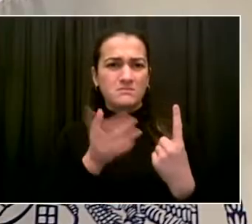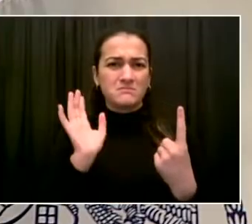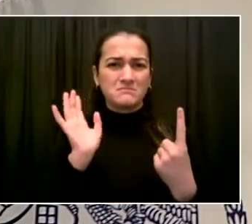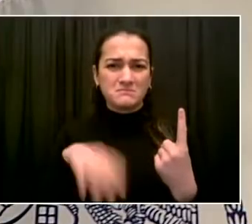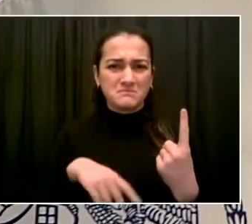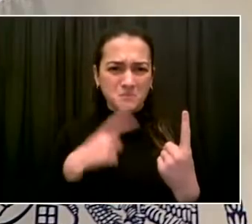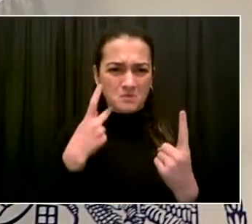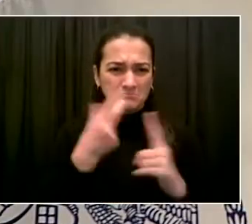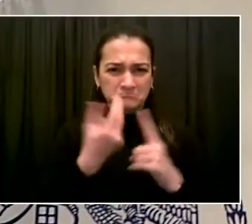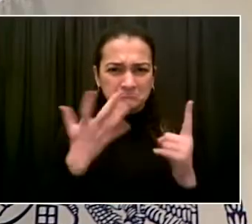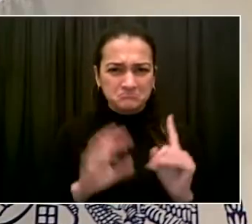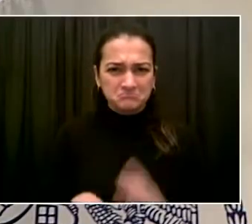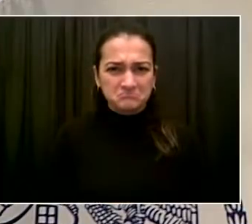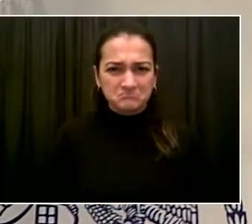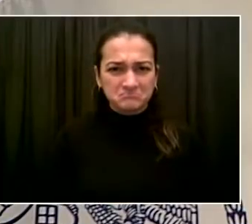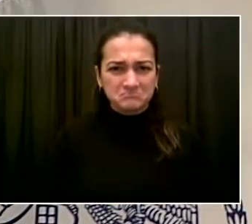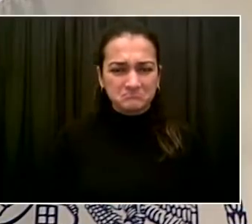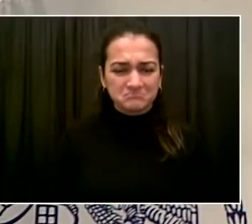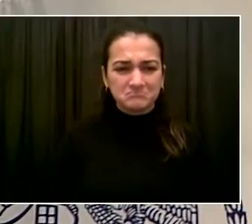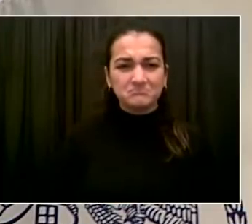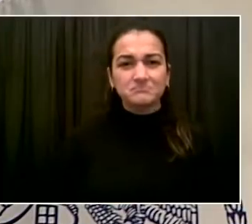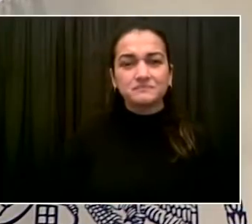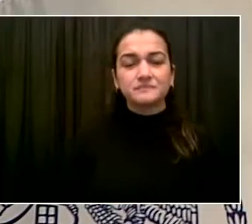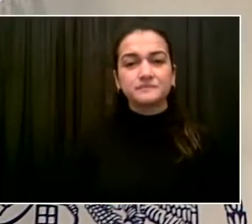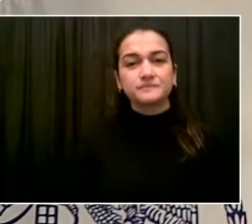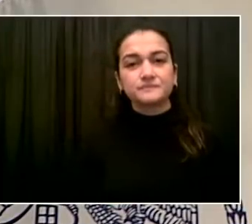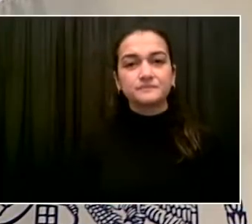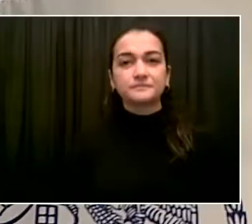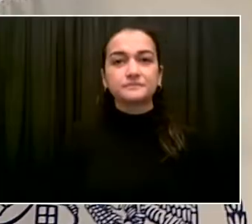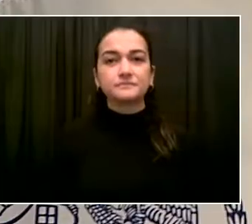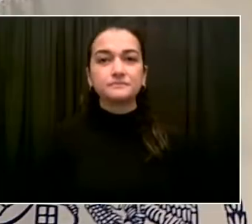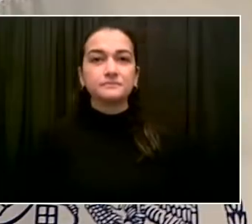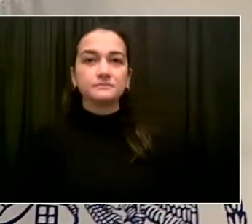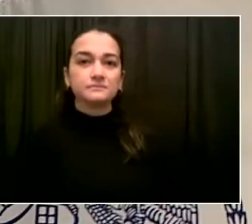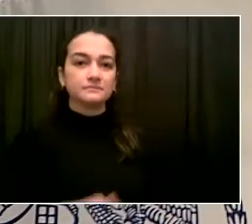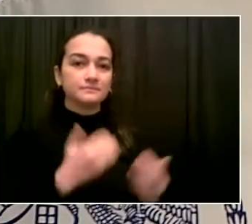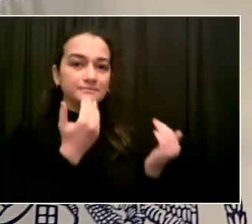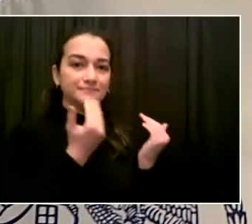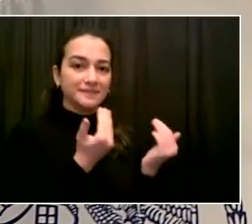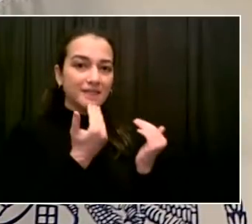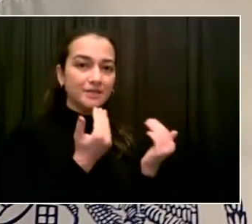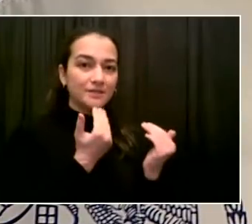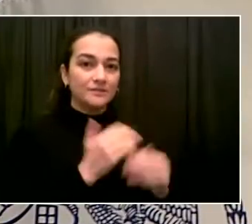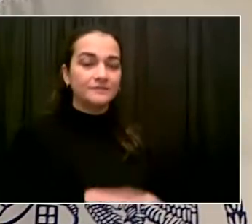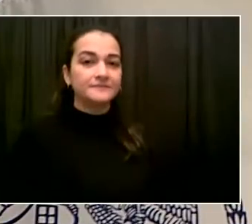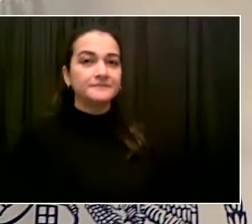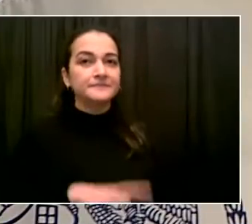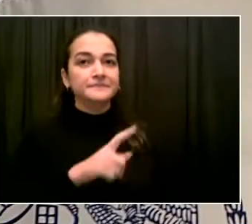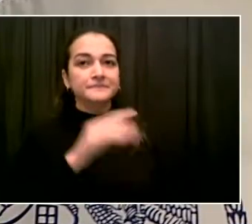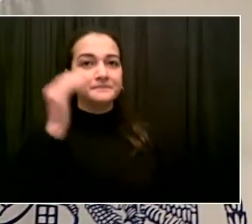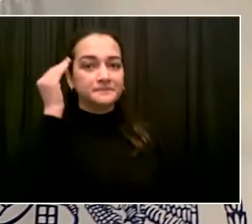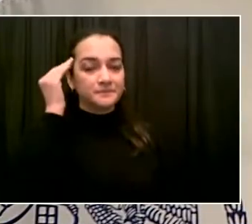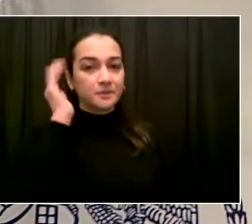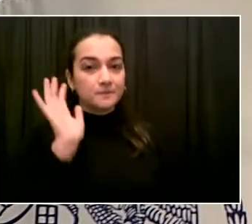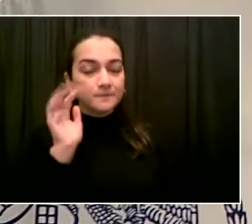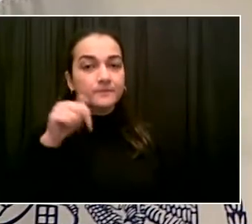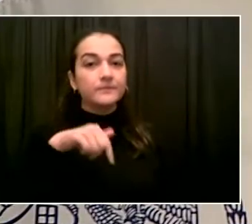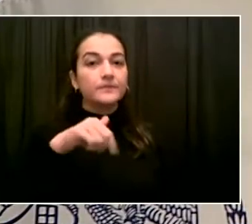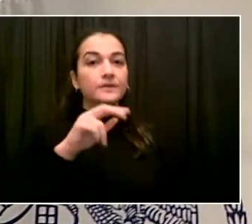GO AHEAD ERIN. Reporter: THANK YOU. I M AWONDERING,